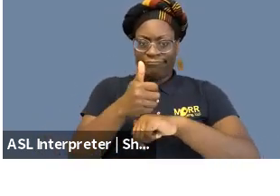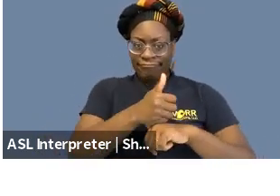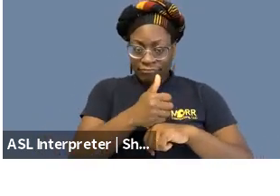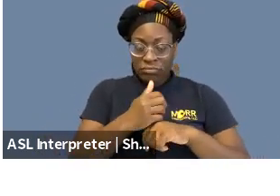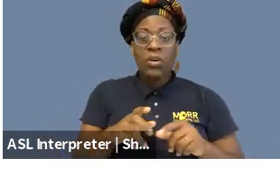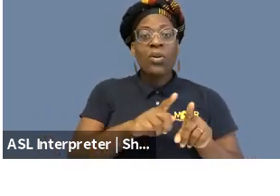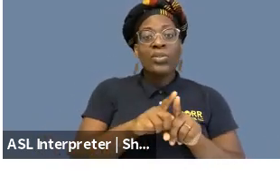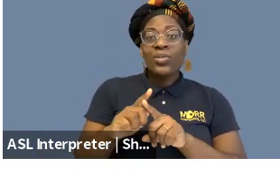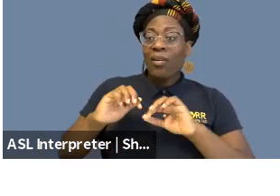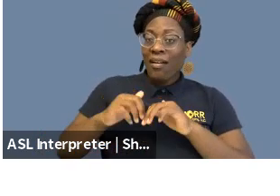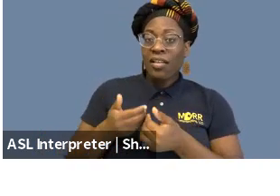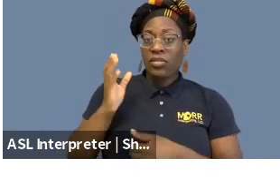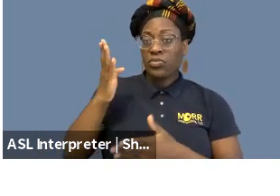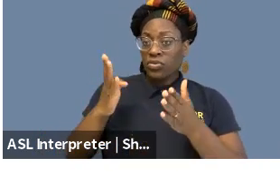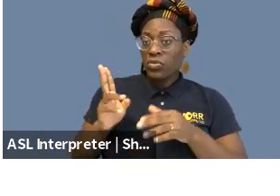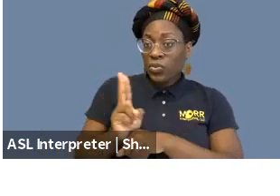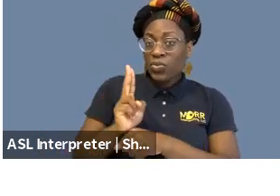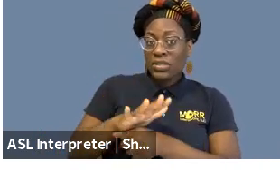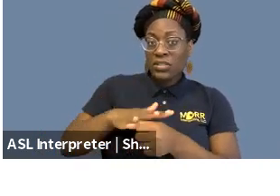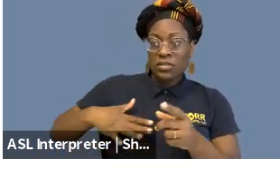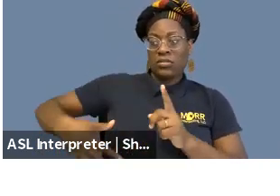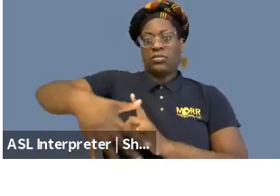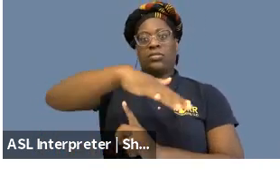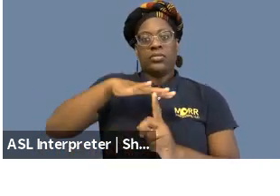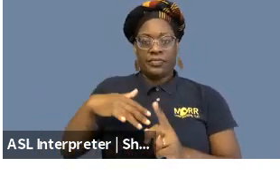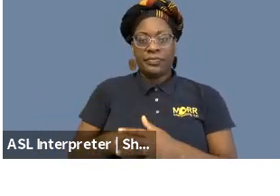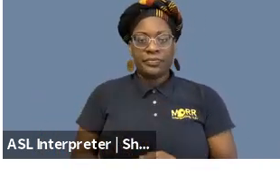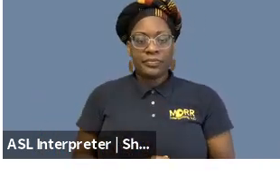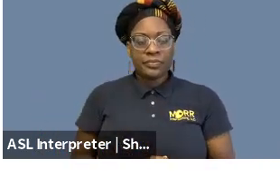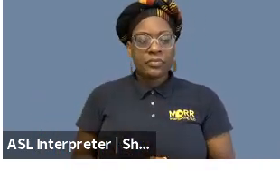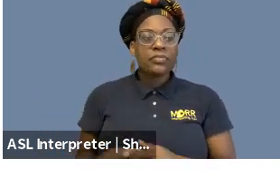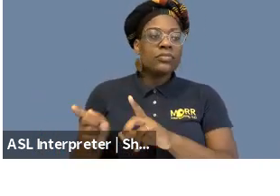We are most familiar with the written aspect of linguistic design in writing center practice,